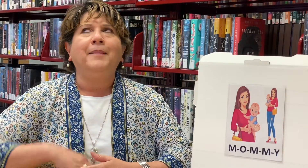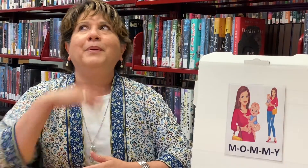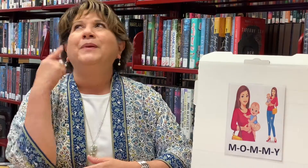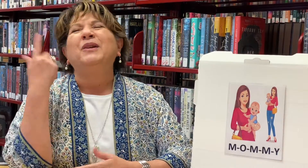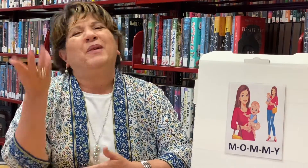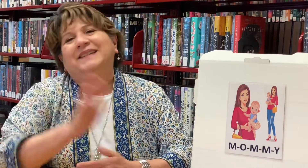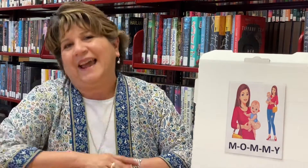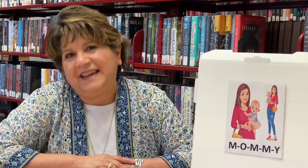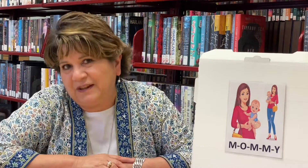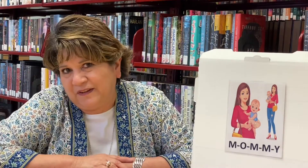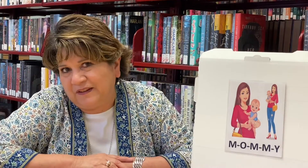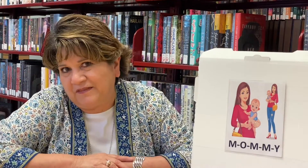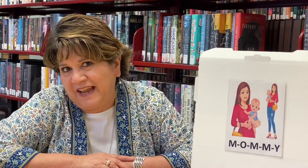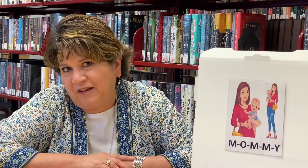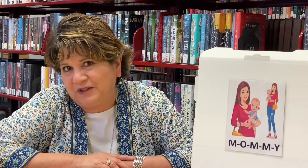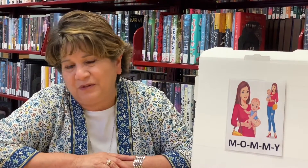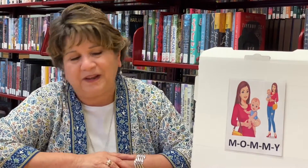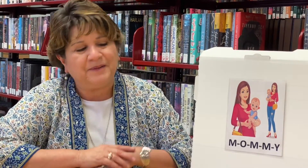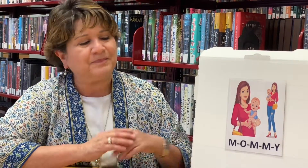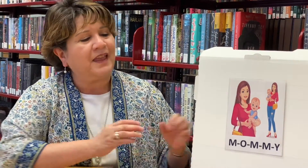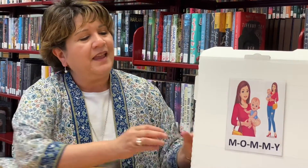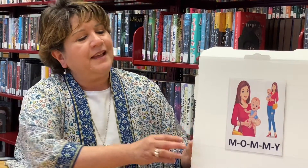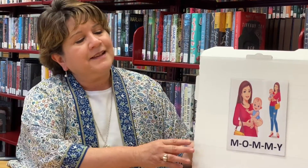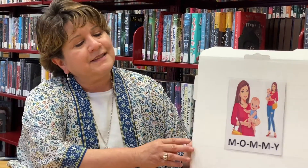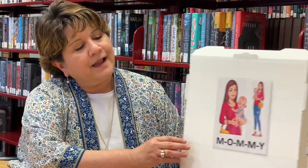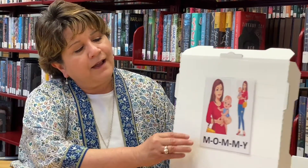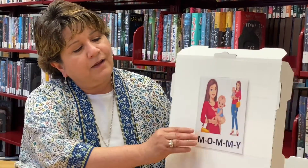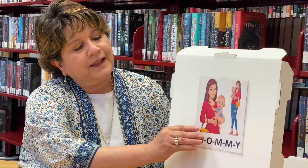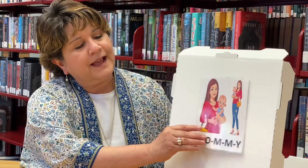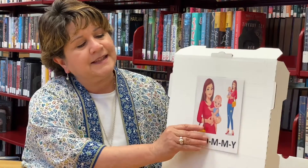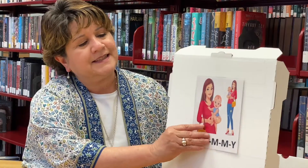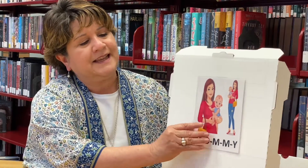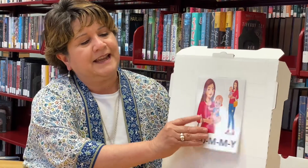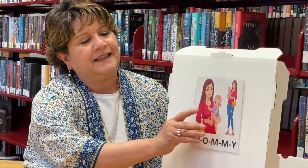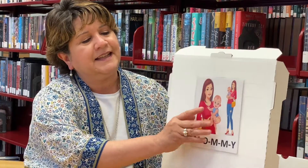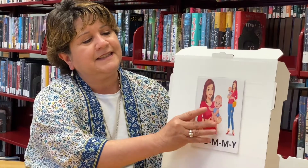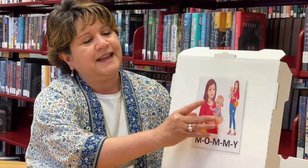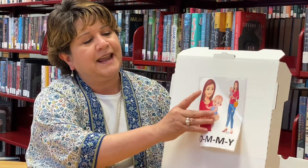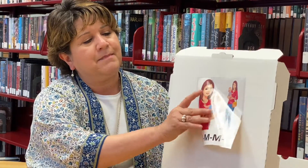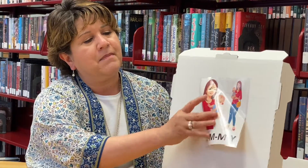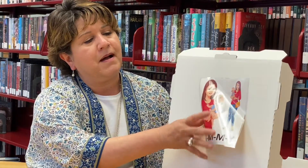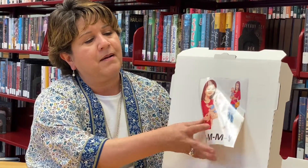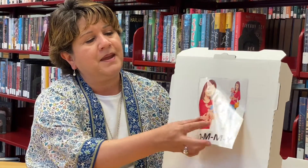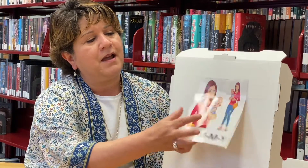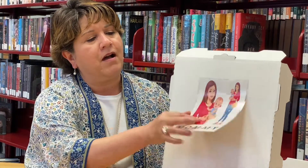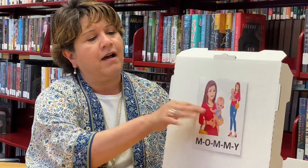But we don't want Daddy to feel left out, do we? So let's see, let's take Mommy off